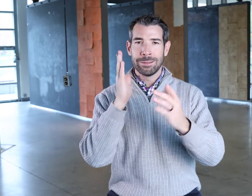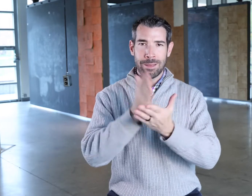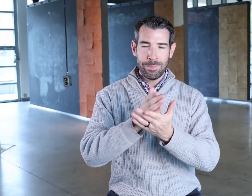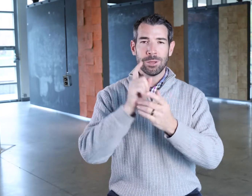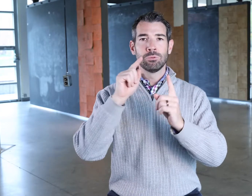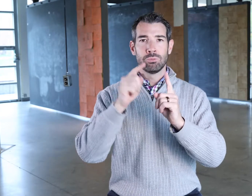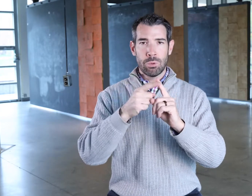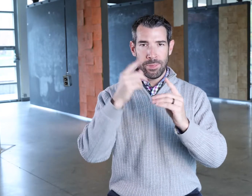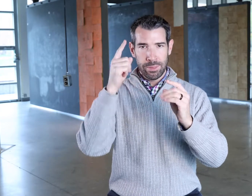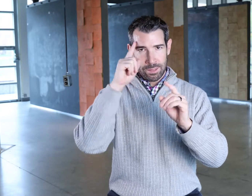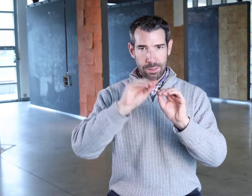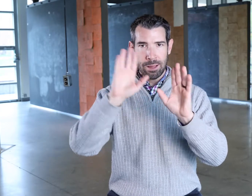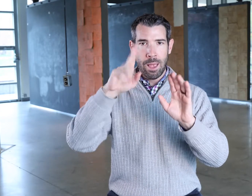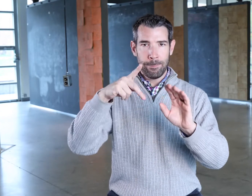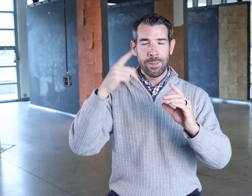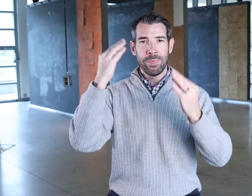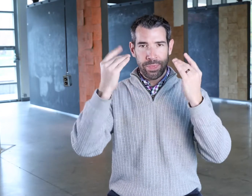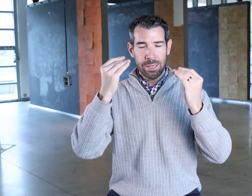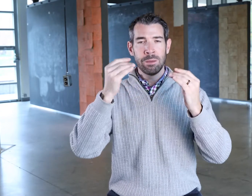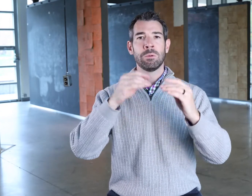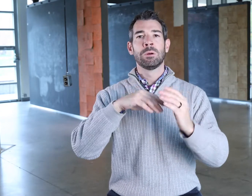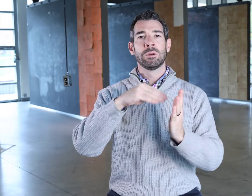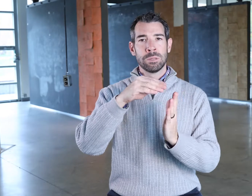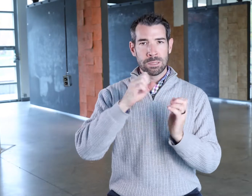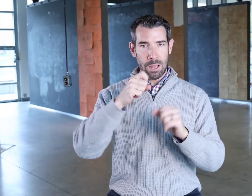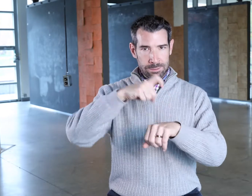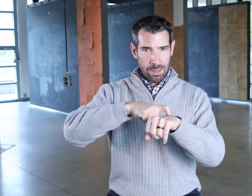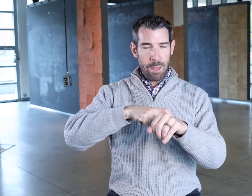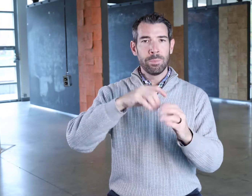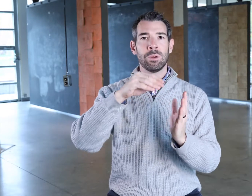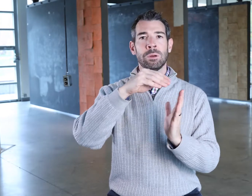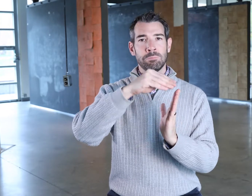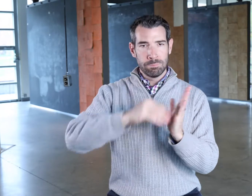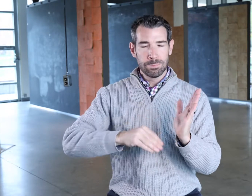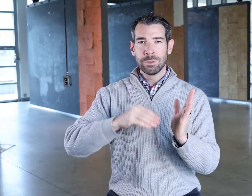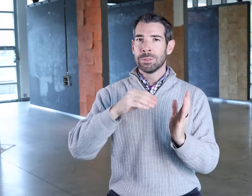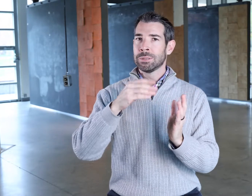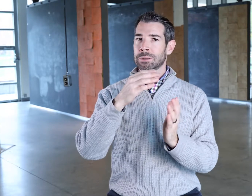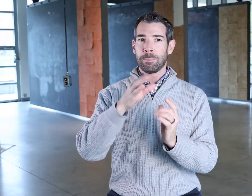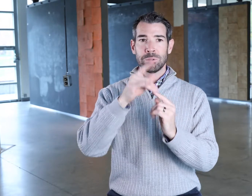I do have to stop to allow my mind to clear up and take my time while finishing a test.